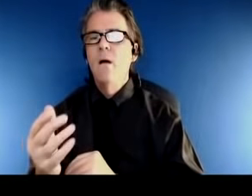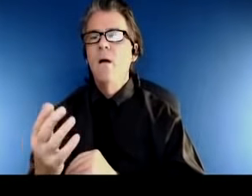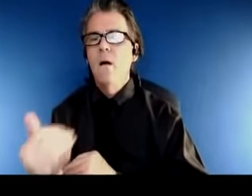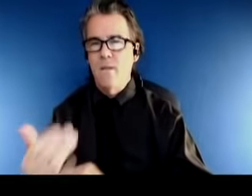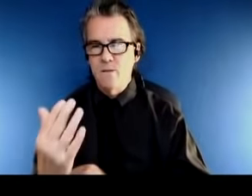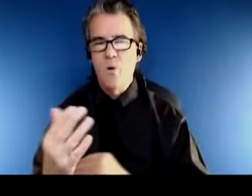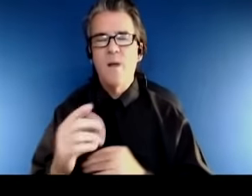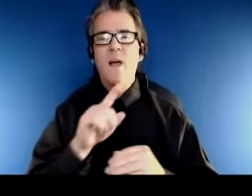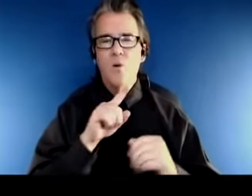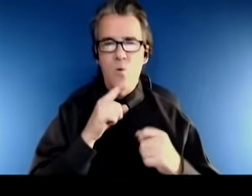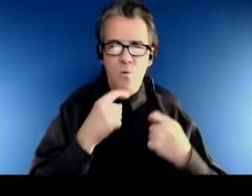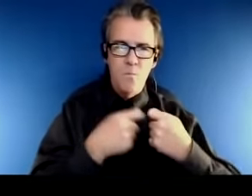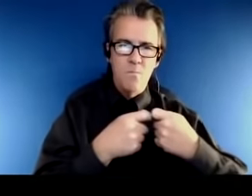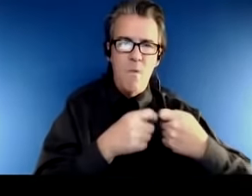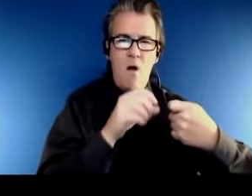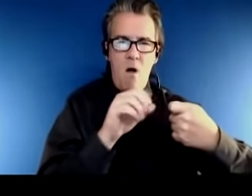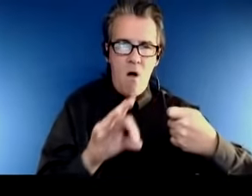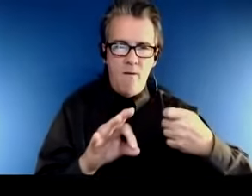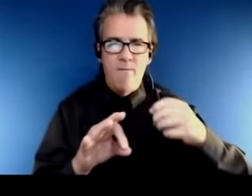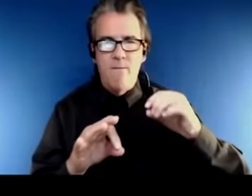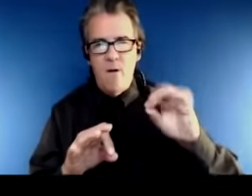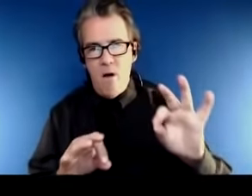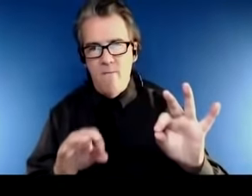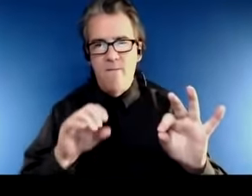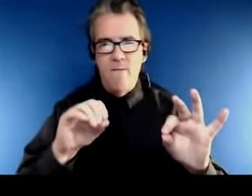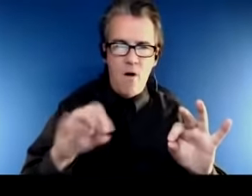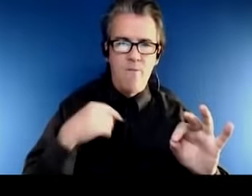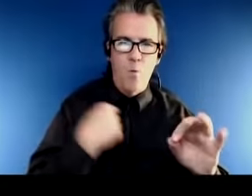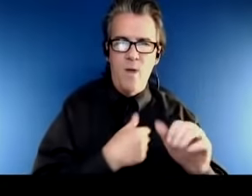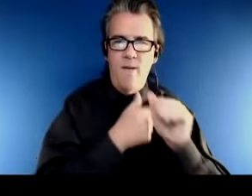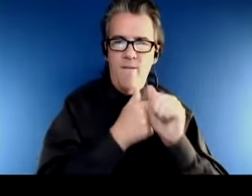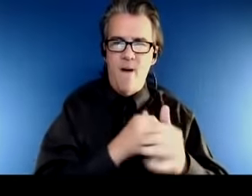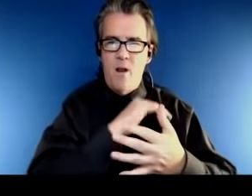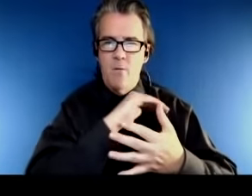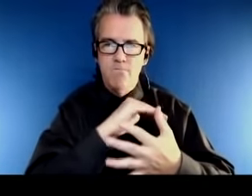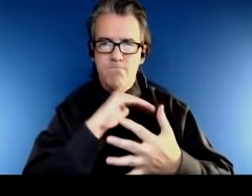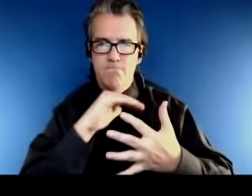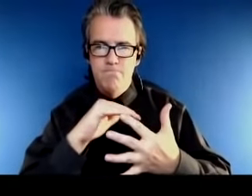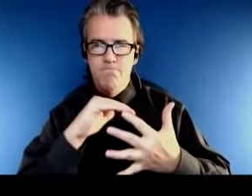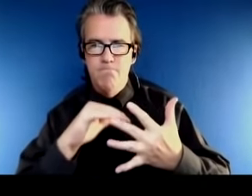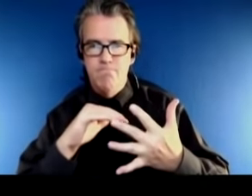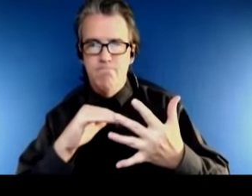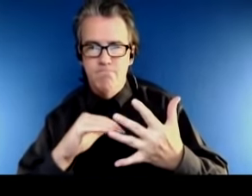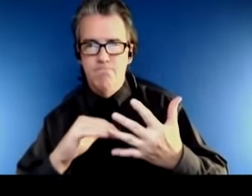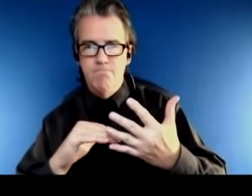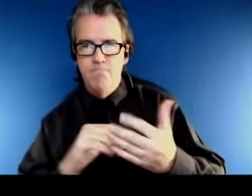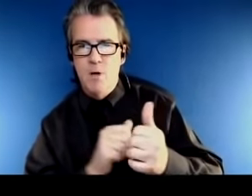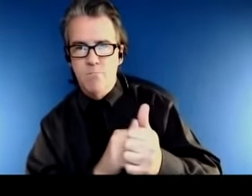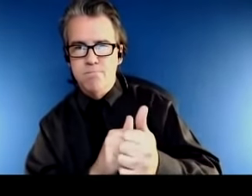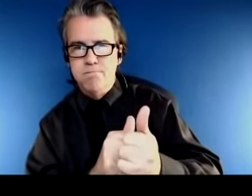He's asking about anything that could potentially delay, because we're in a fluid situation,